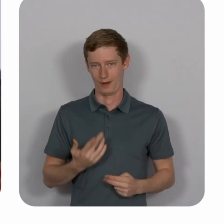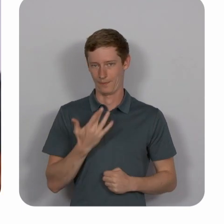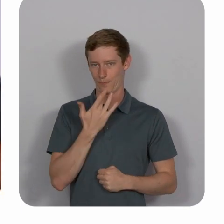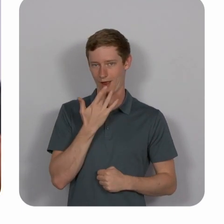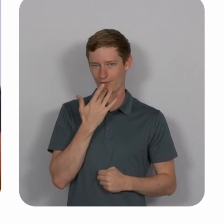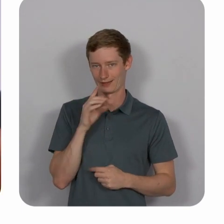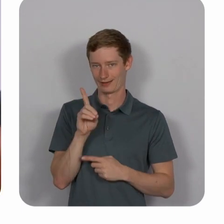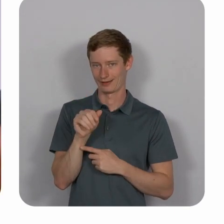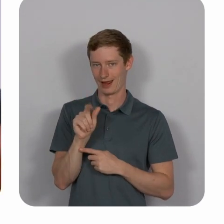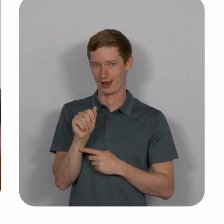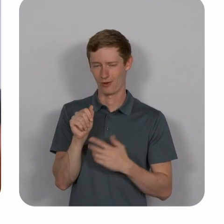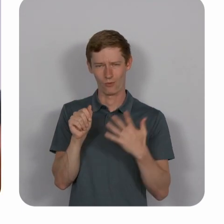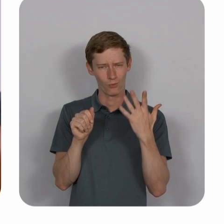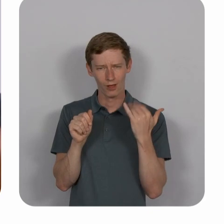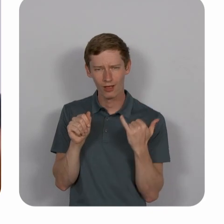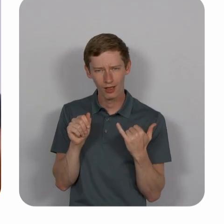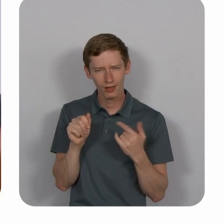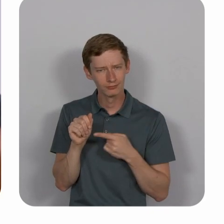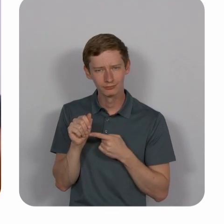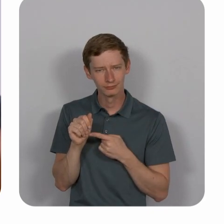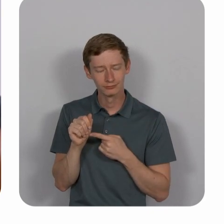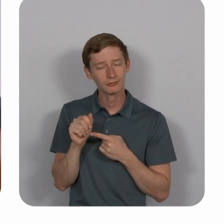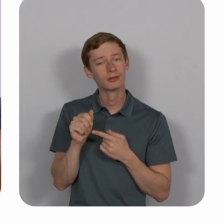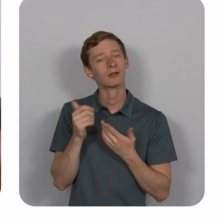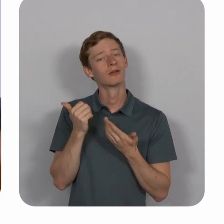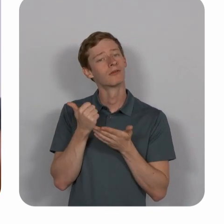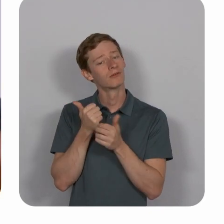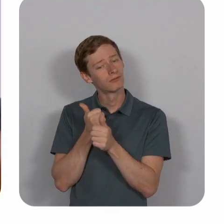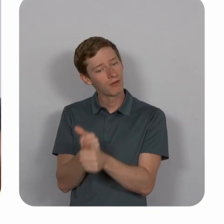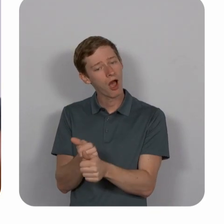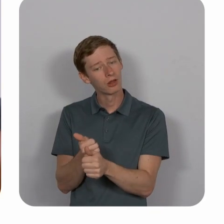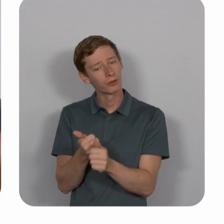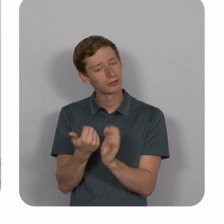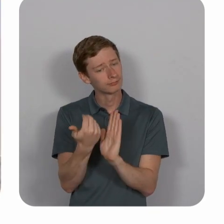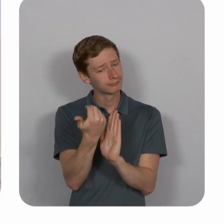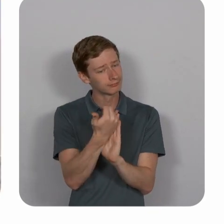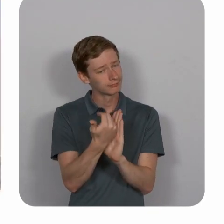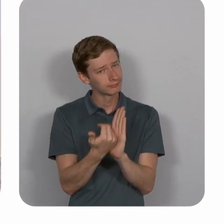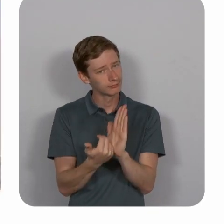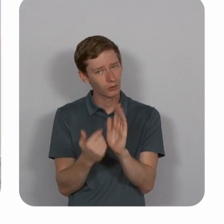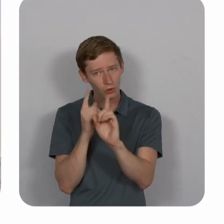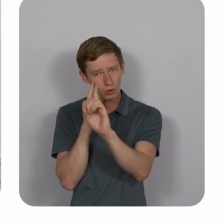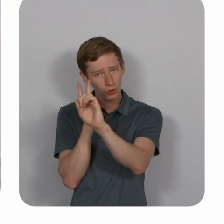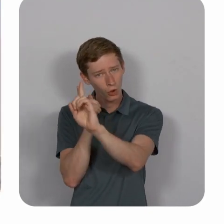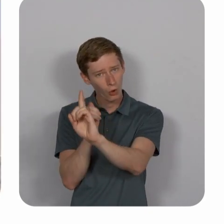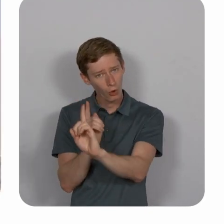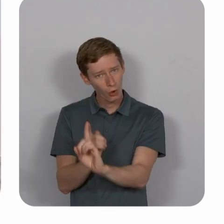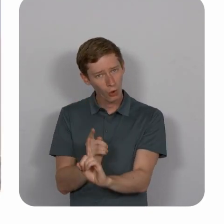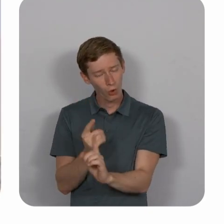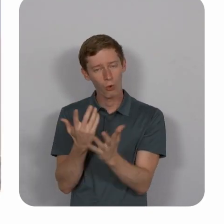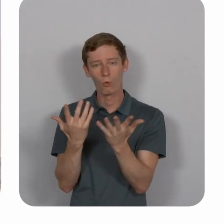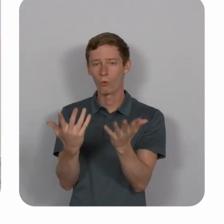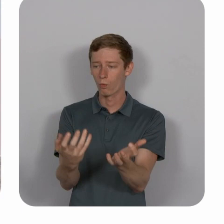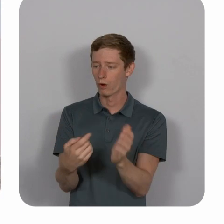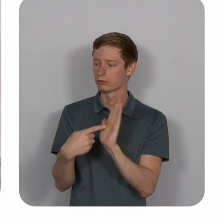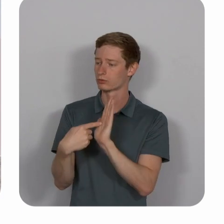Because based on the guidelines that we wanted to demonstrate the behaviors that the character